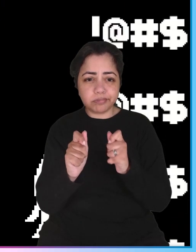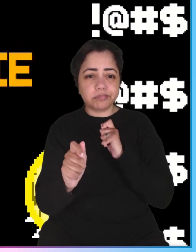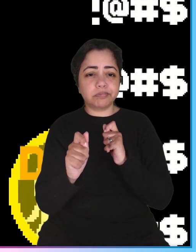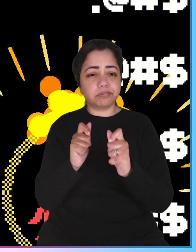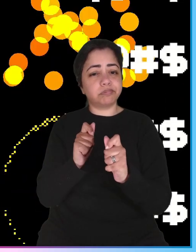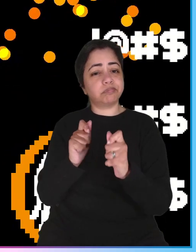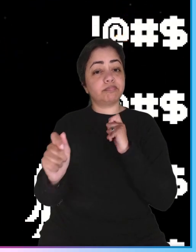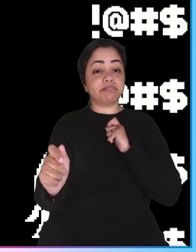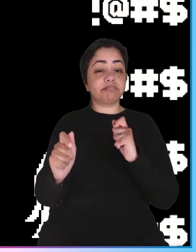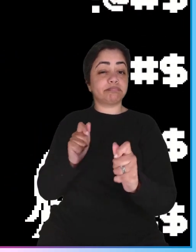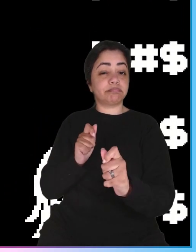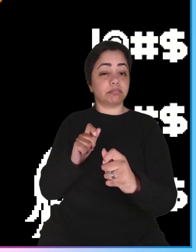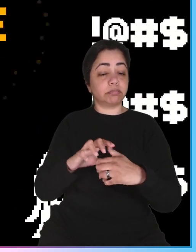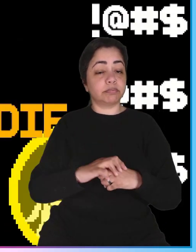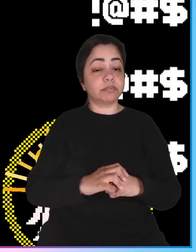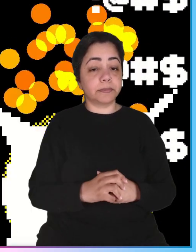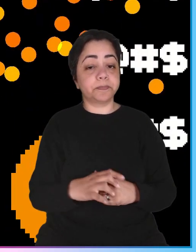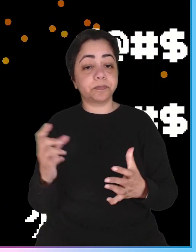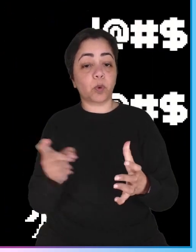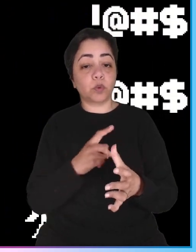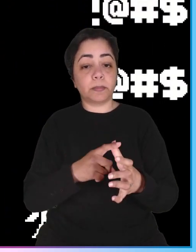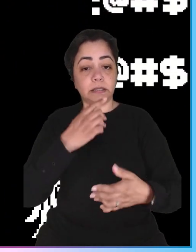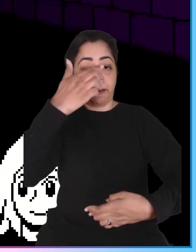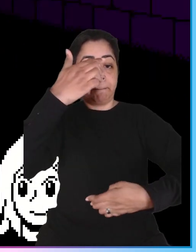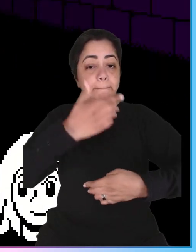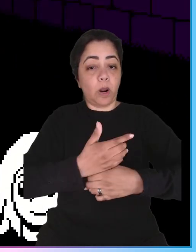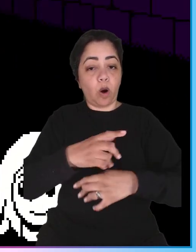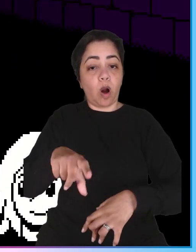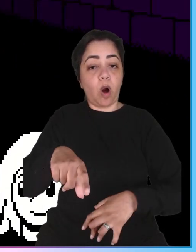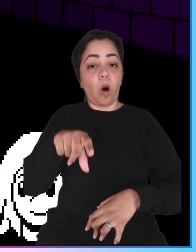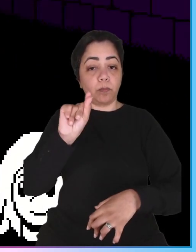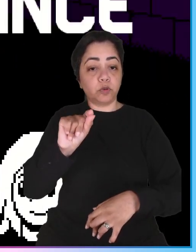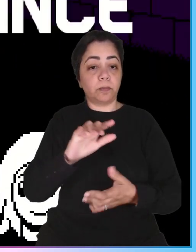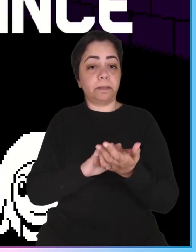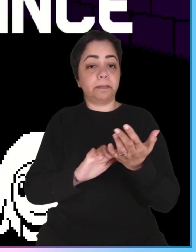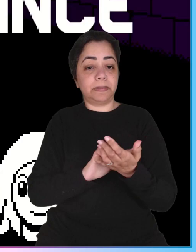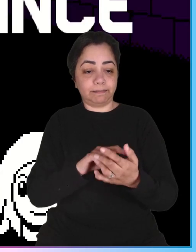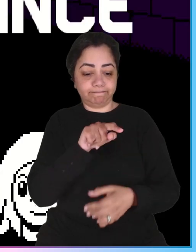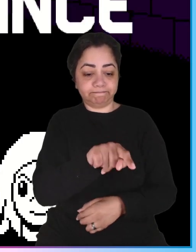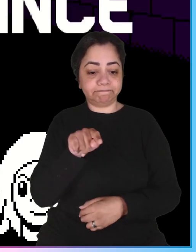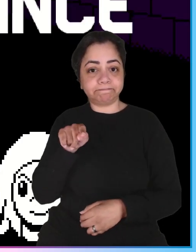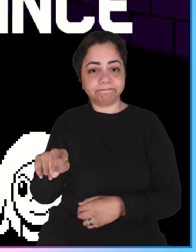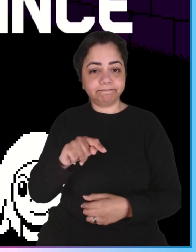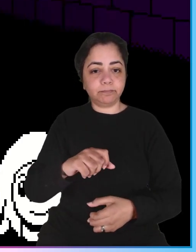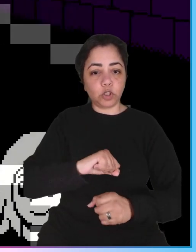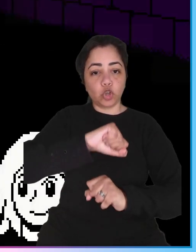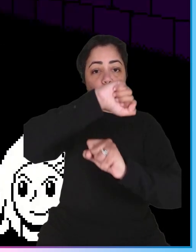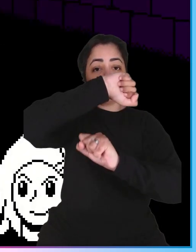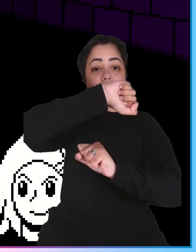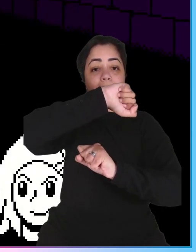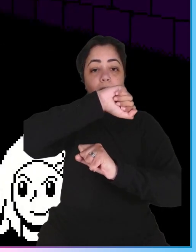which reduces the need for quick reactions. The invincibility option makes it impossible to lose a battle